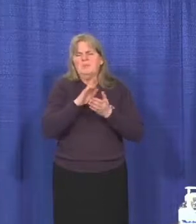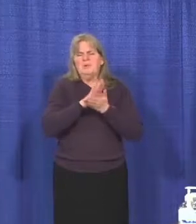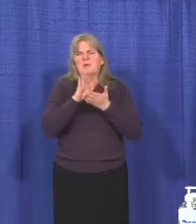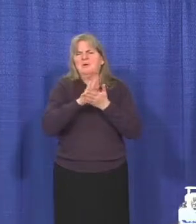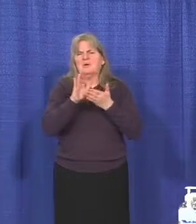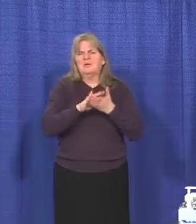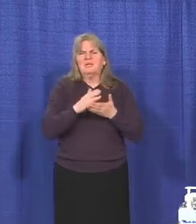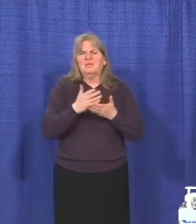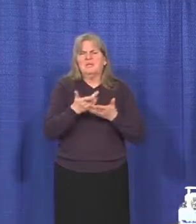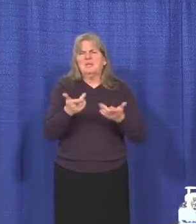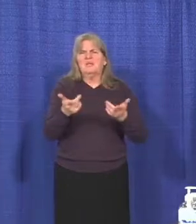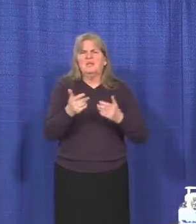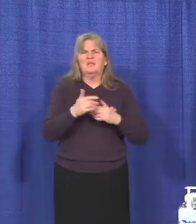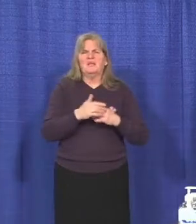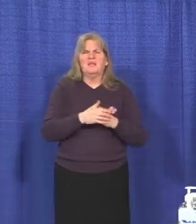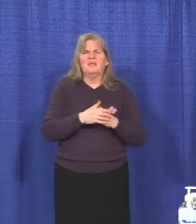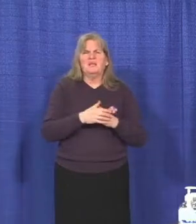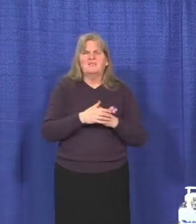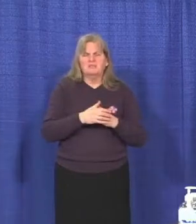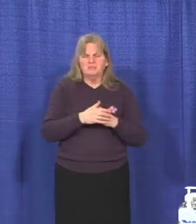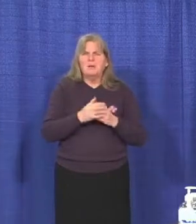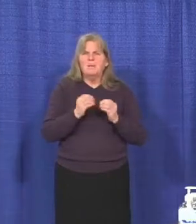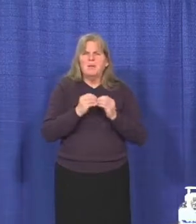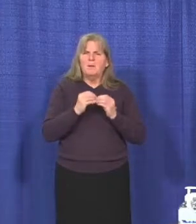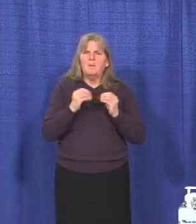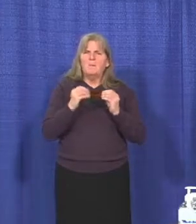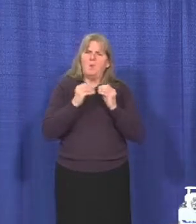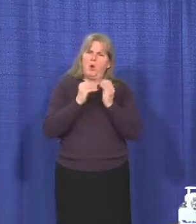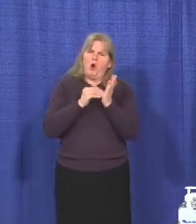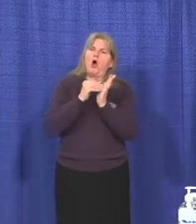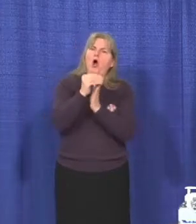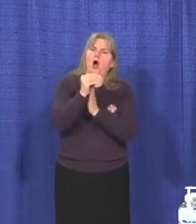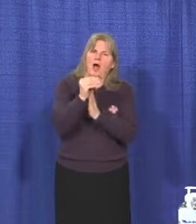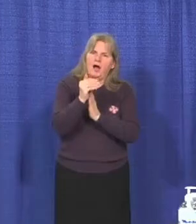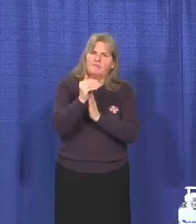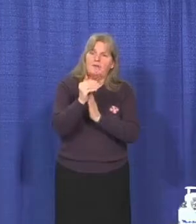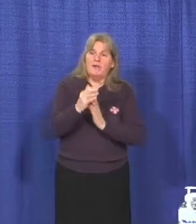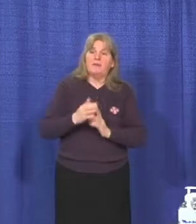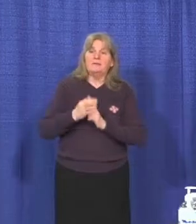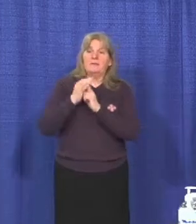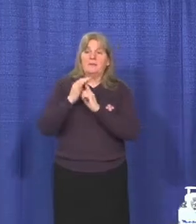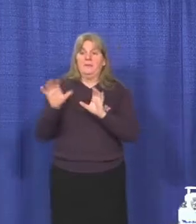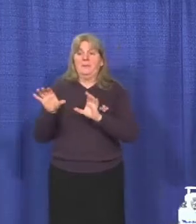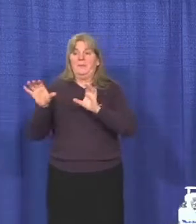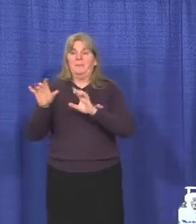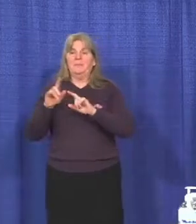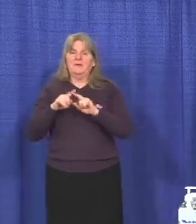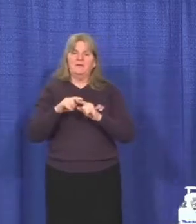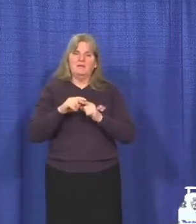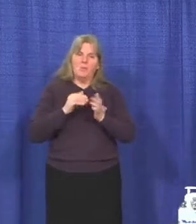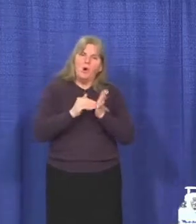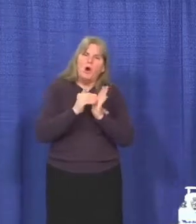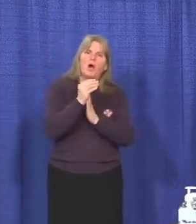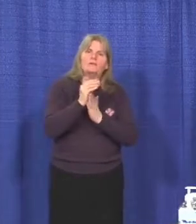It's really just a matter of that frequent cleaning.